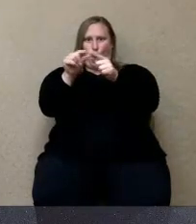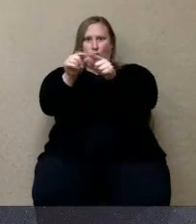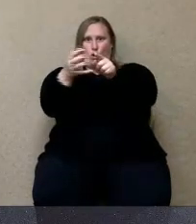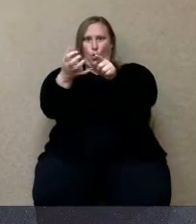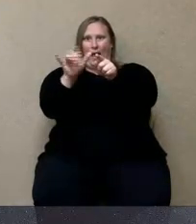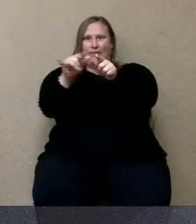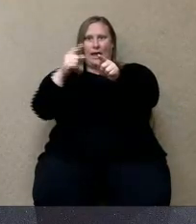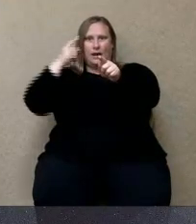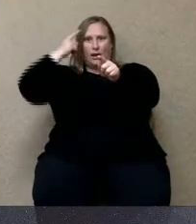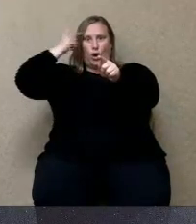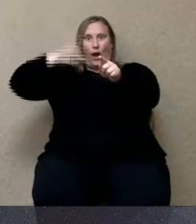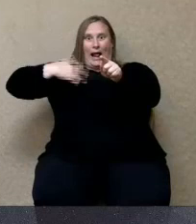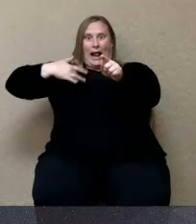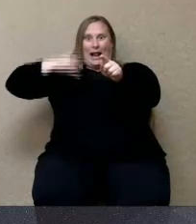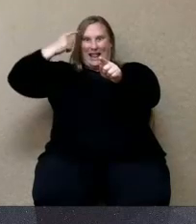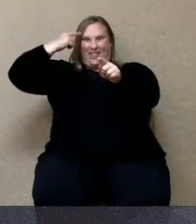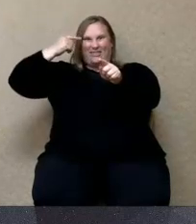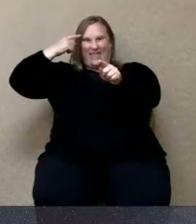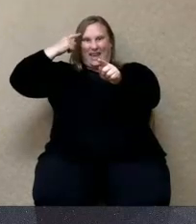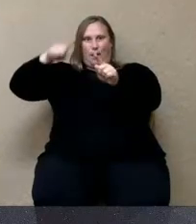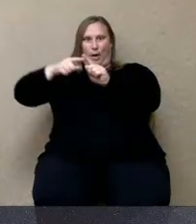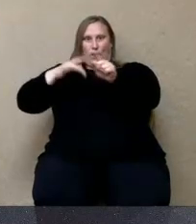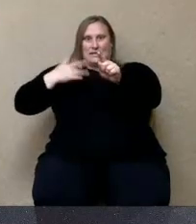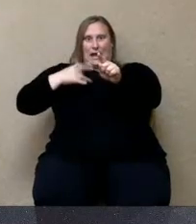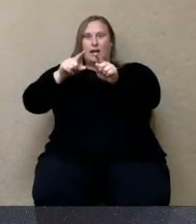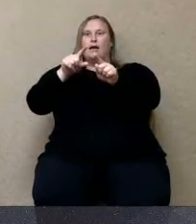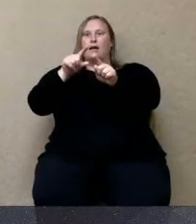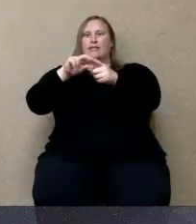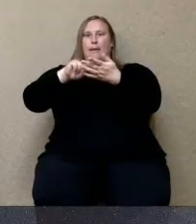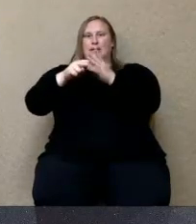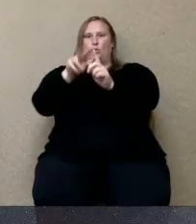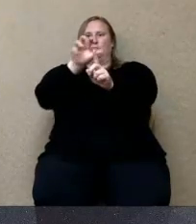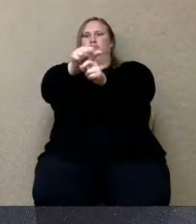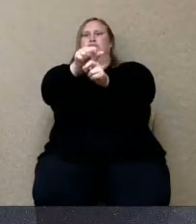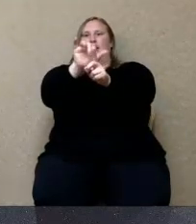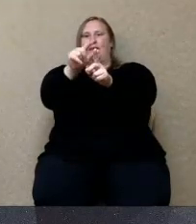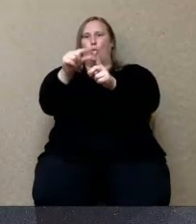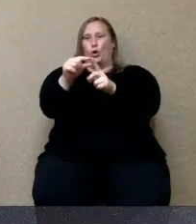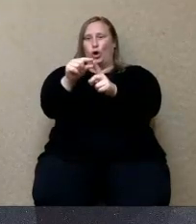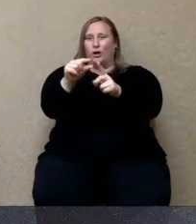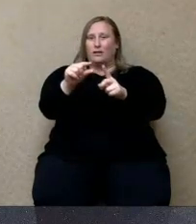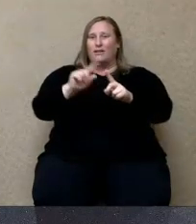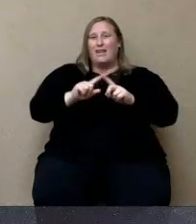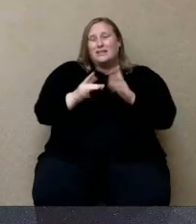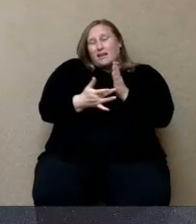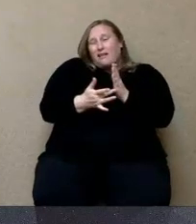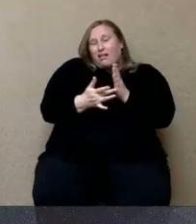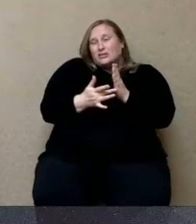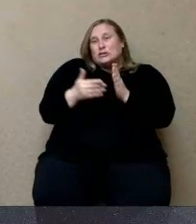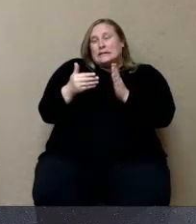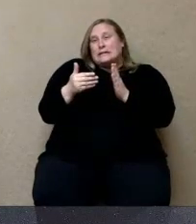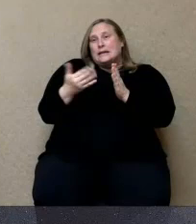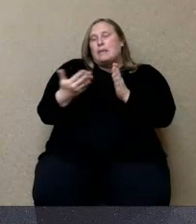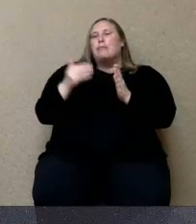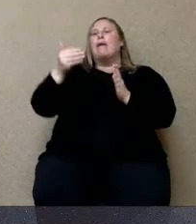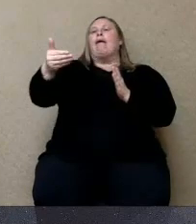would activate the system. So, that's where that technology's at right now, but it's really, it's a cool thing that they're working on.